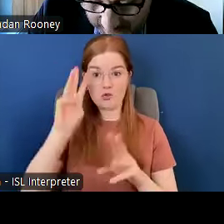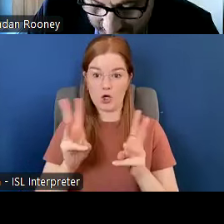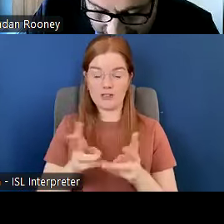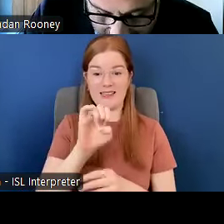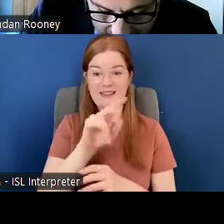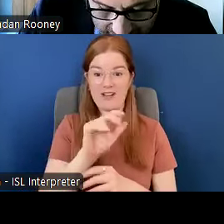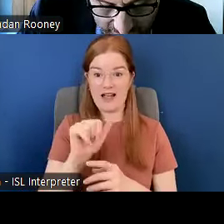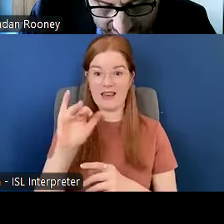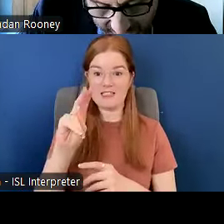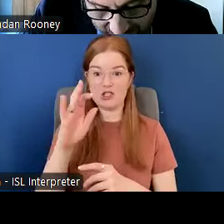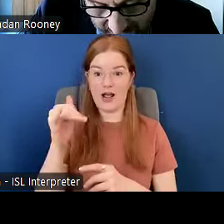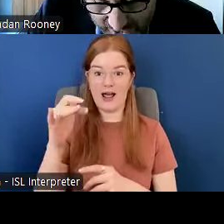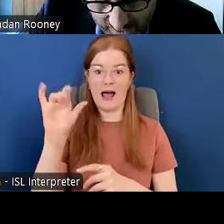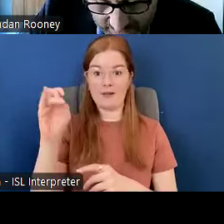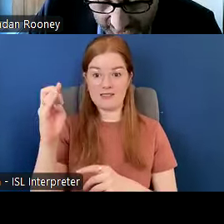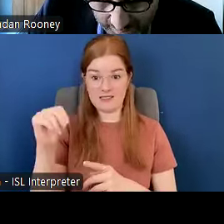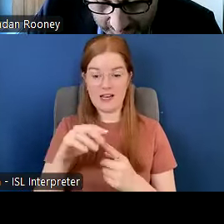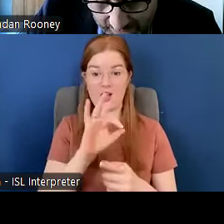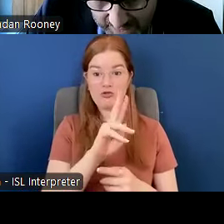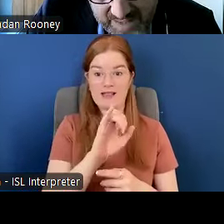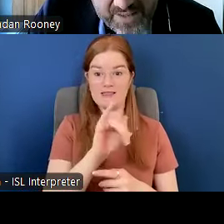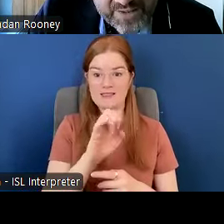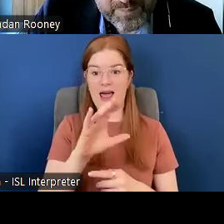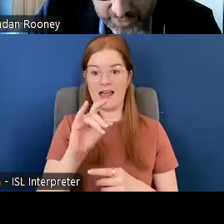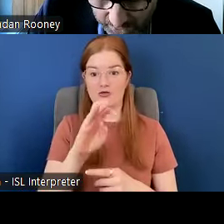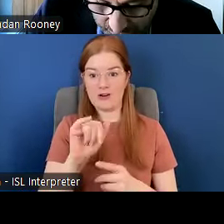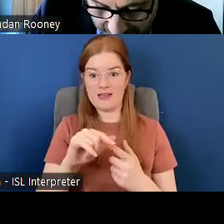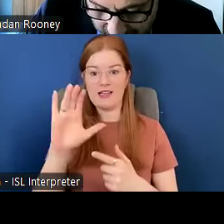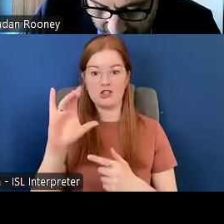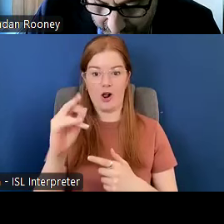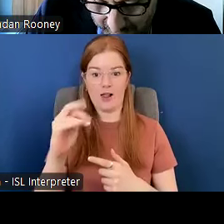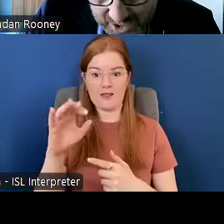Hamilton, Grace Henry and Charles Lamb, and at the centre, the tall figure of Mainie